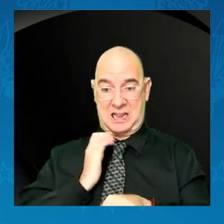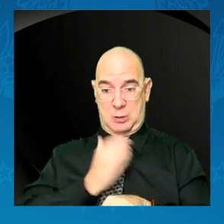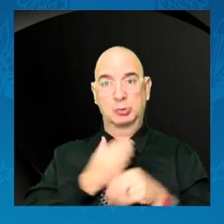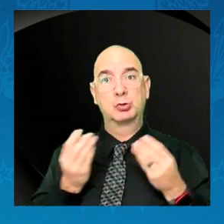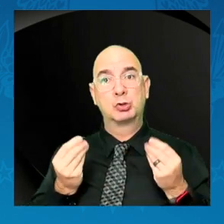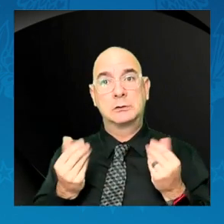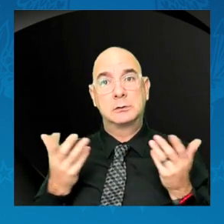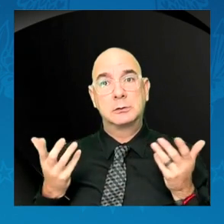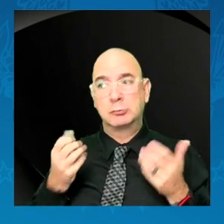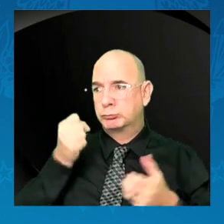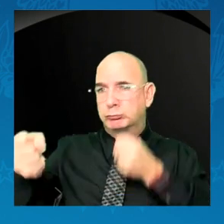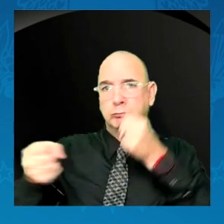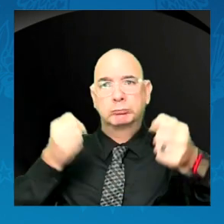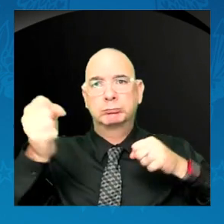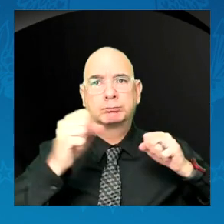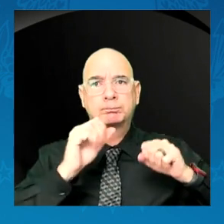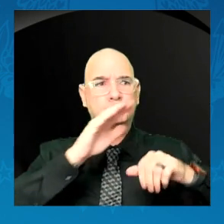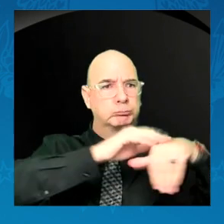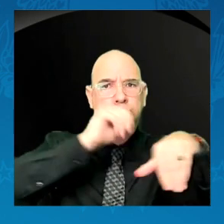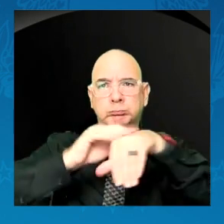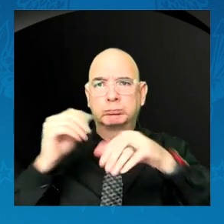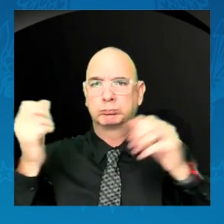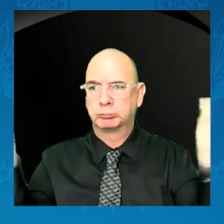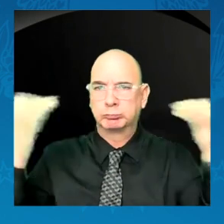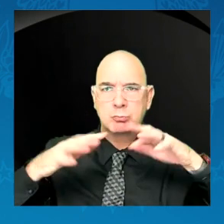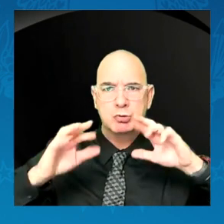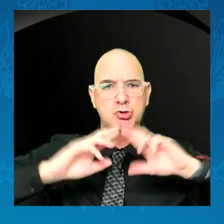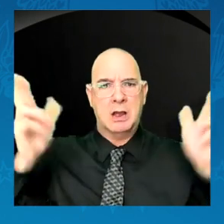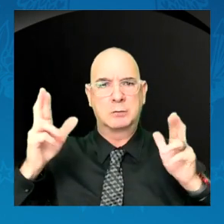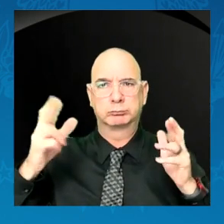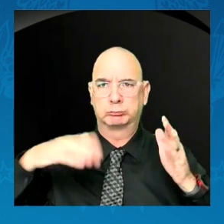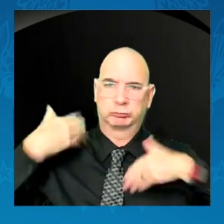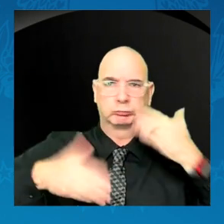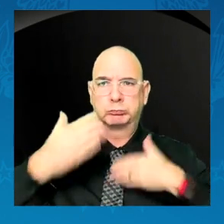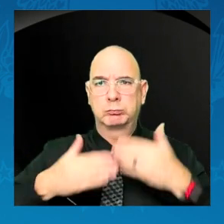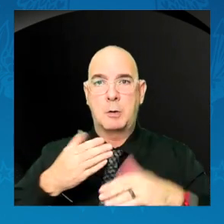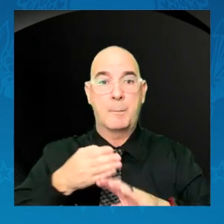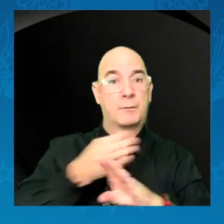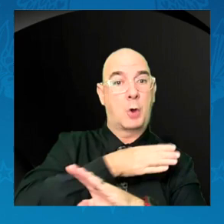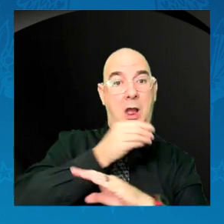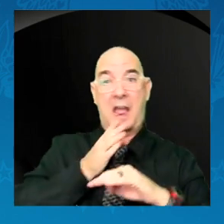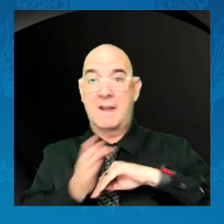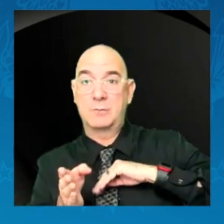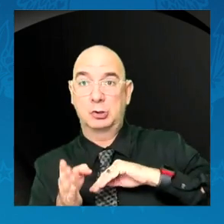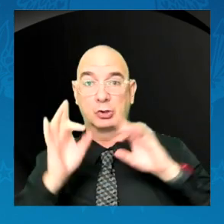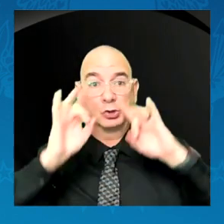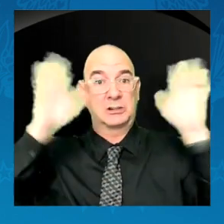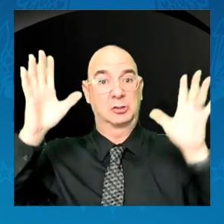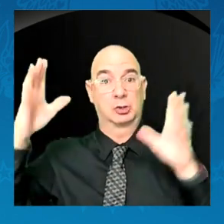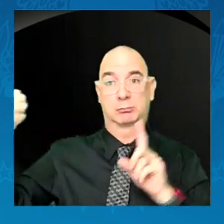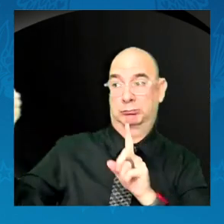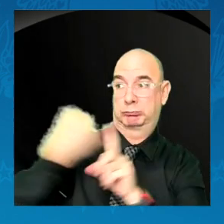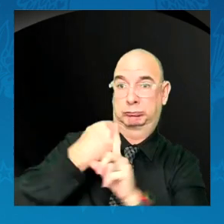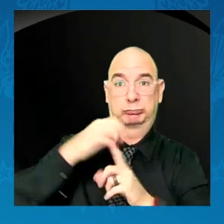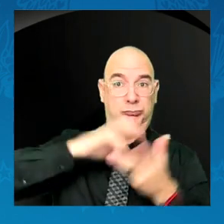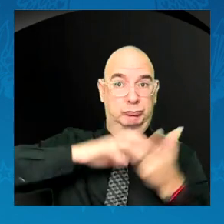and after a major storm makes landfall. FEMA also employs space based technology and data